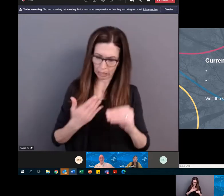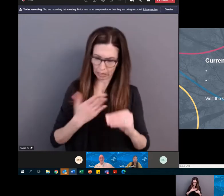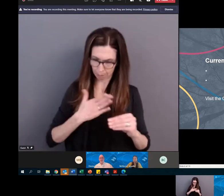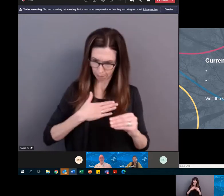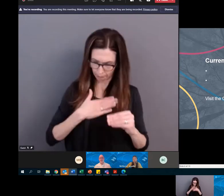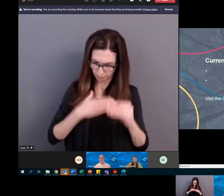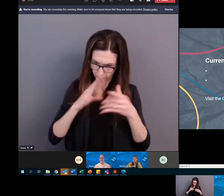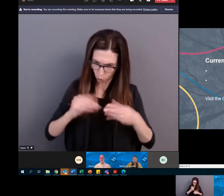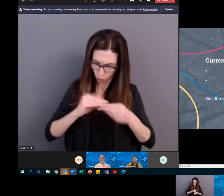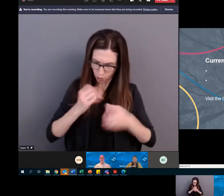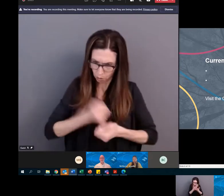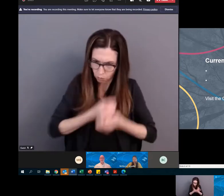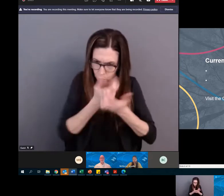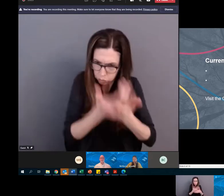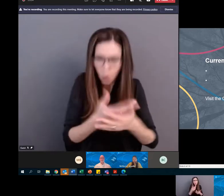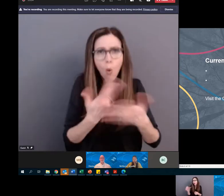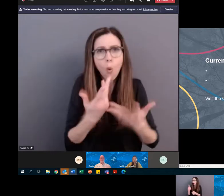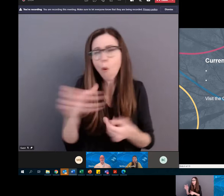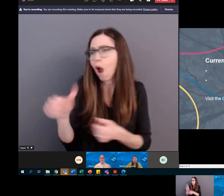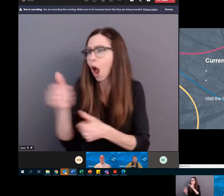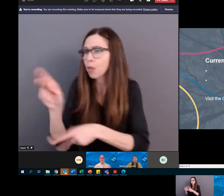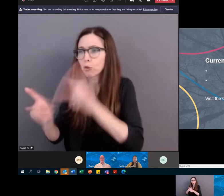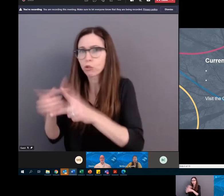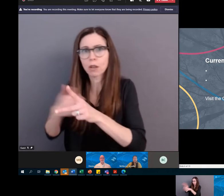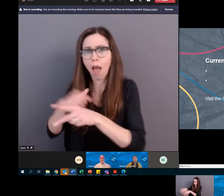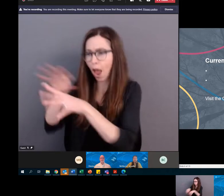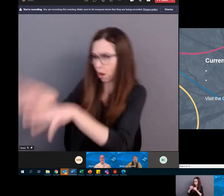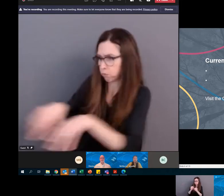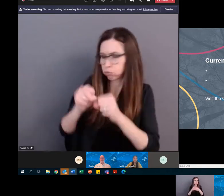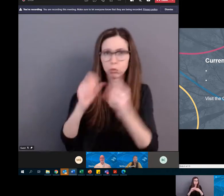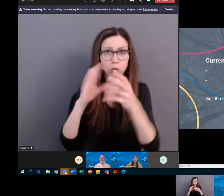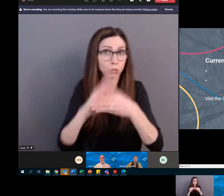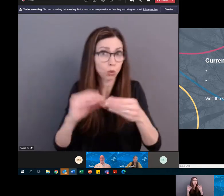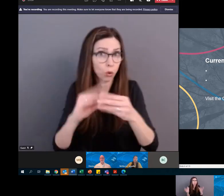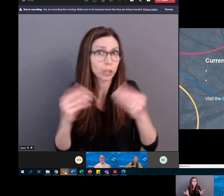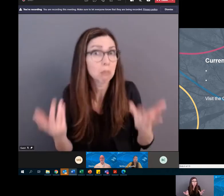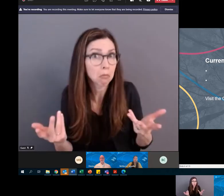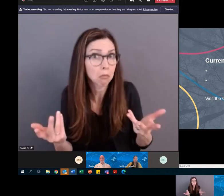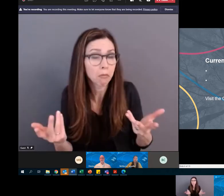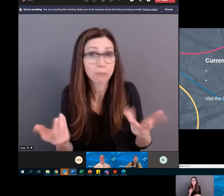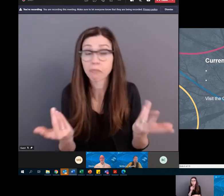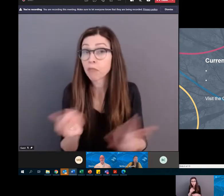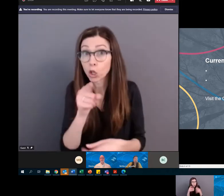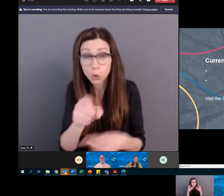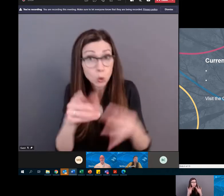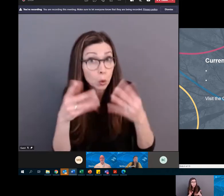and/or the practices involved in the project? Have you demonstrated respectful